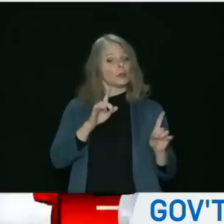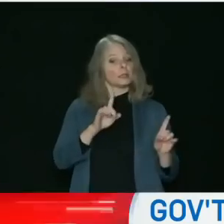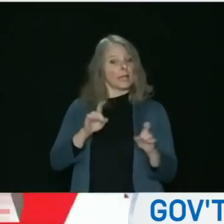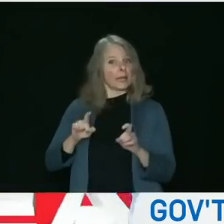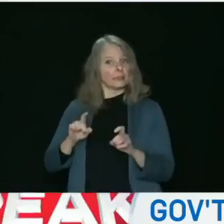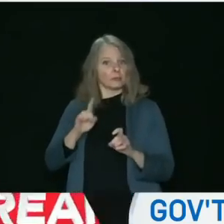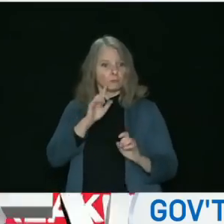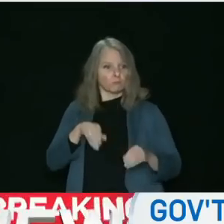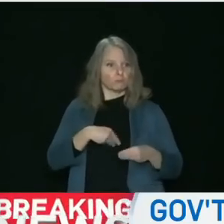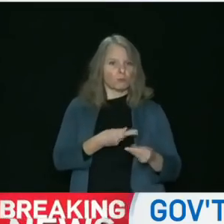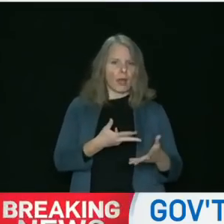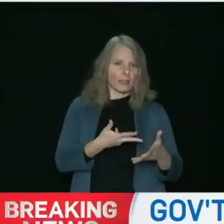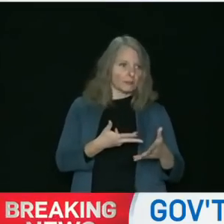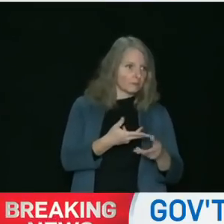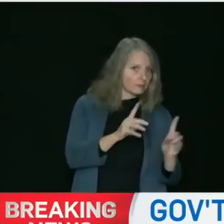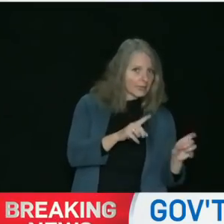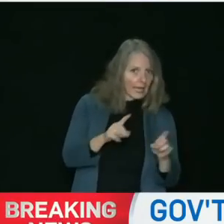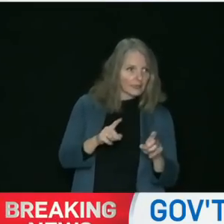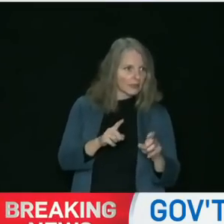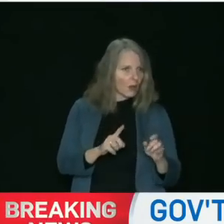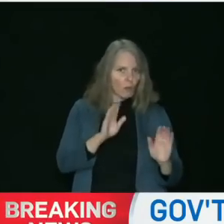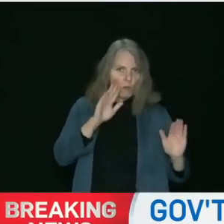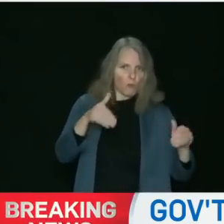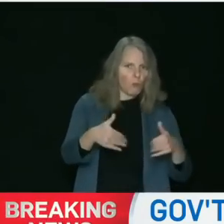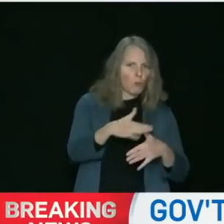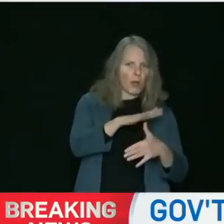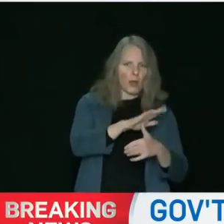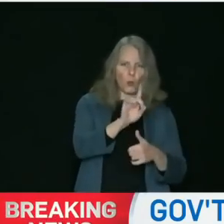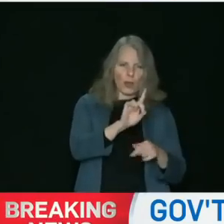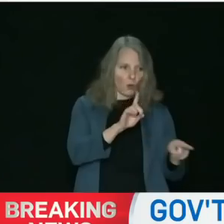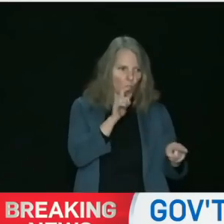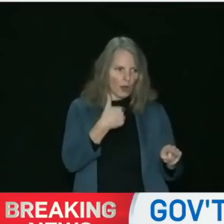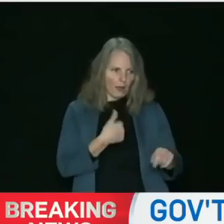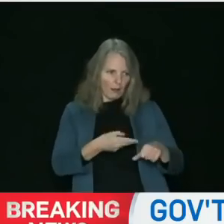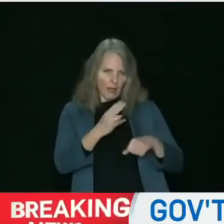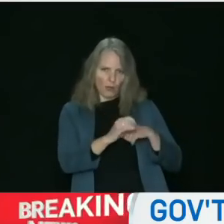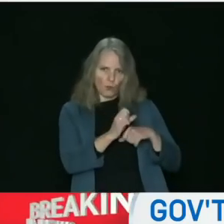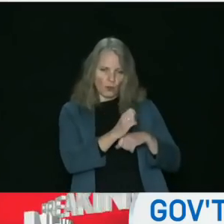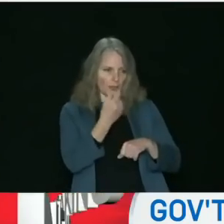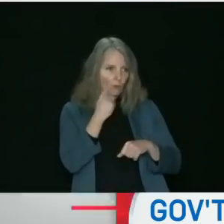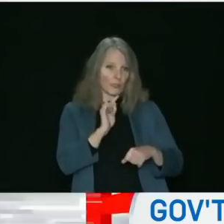FOURTH TEST. SO EVEN IF JURISDICTION HAS